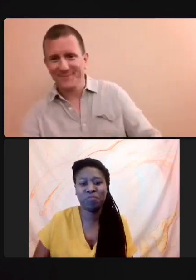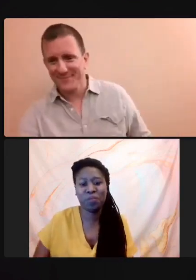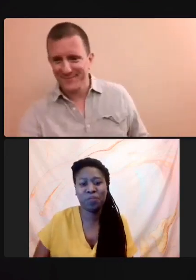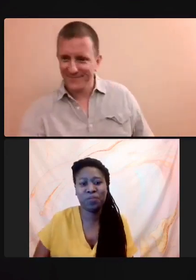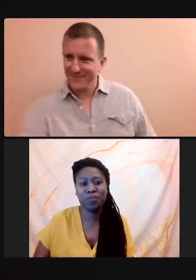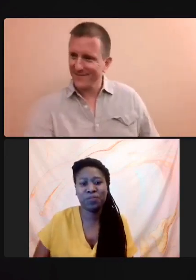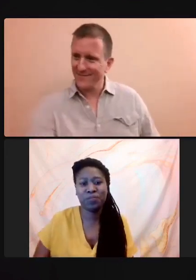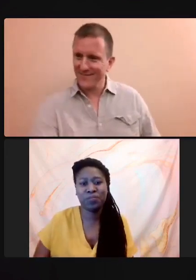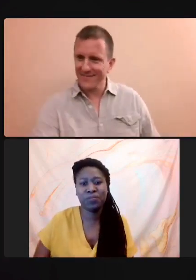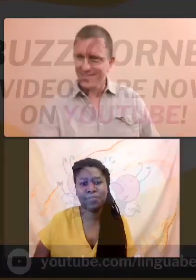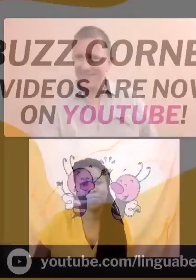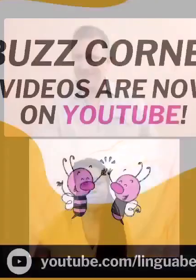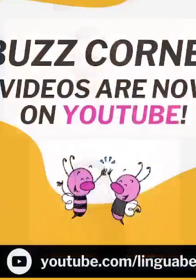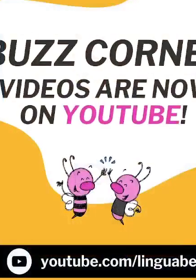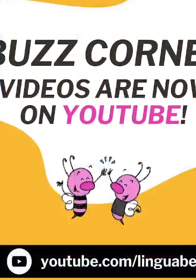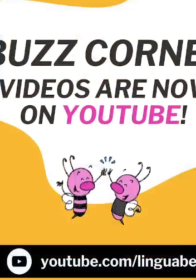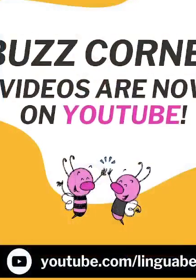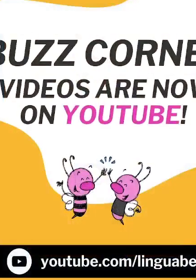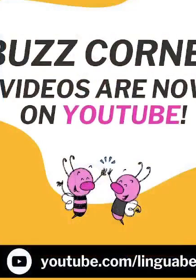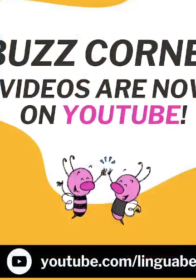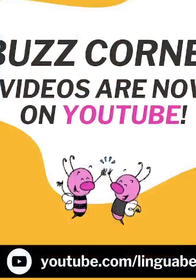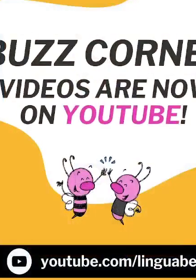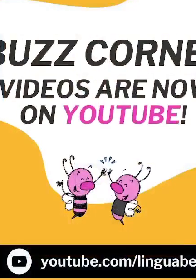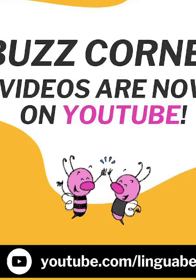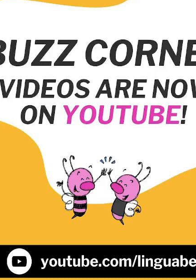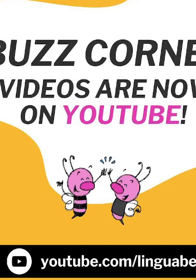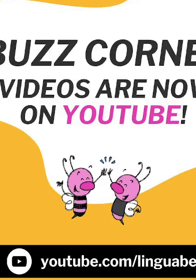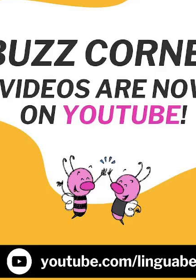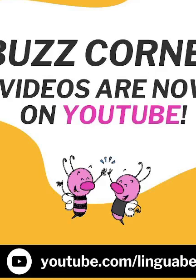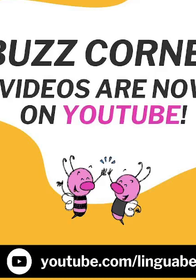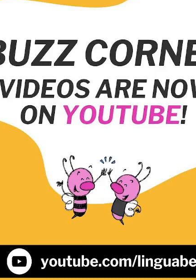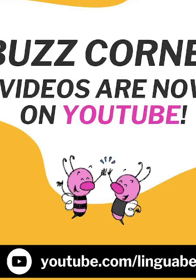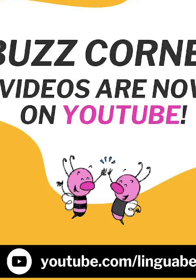meeting diverse deaf folks, the better they'll be able to see deaf people